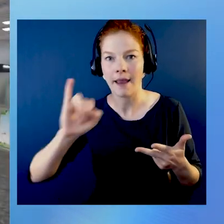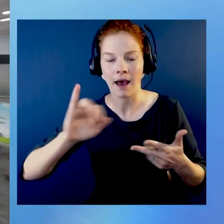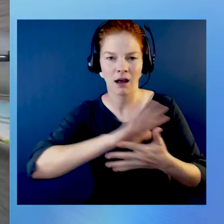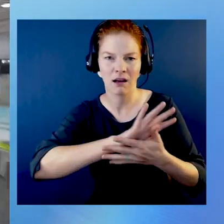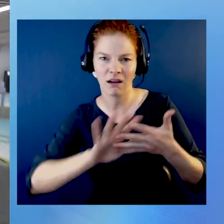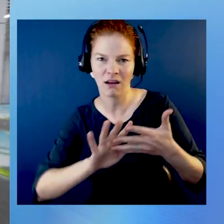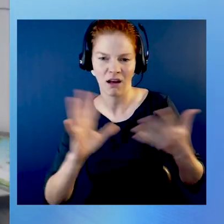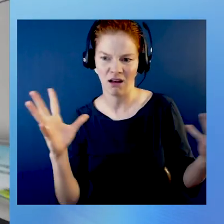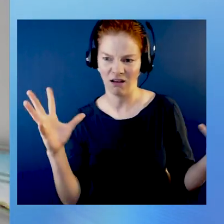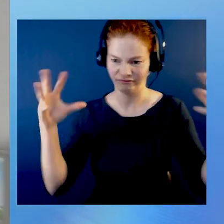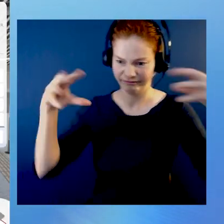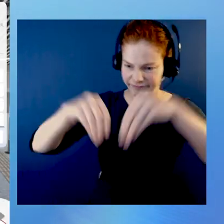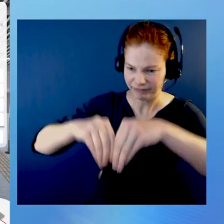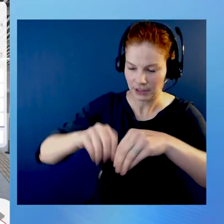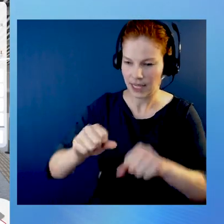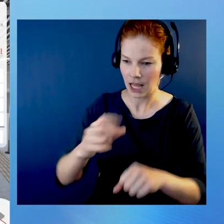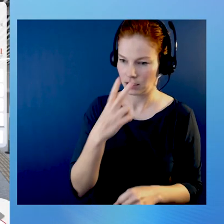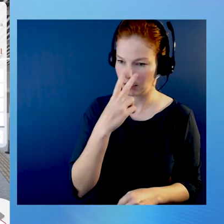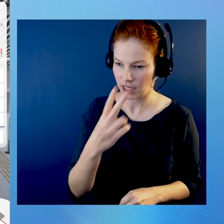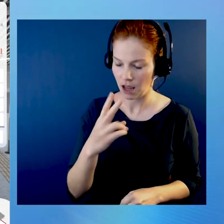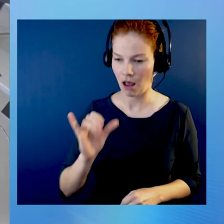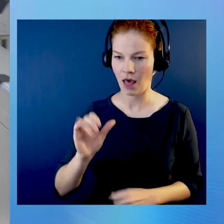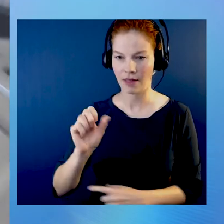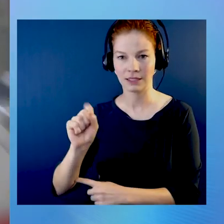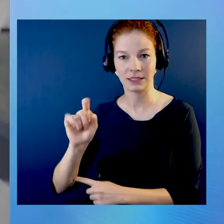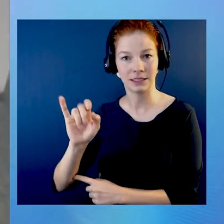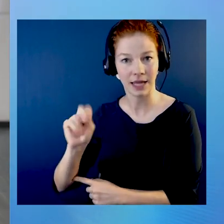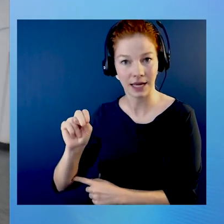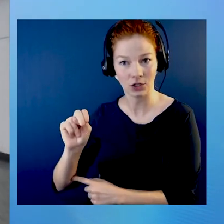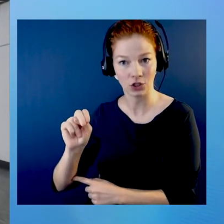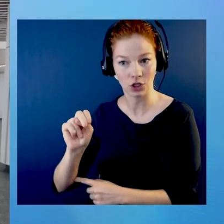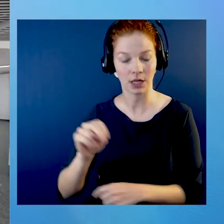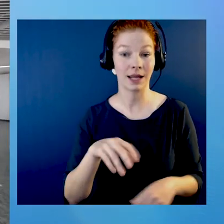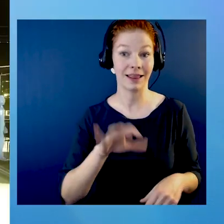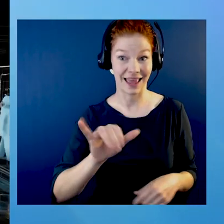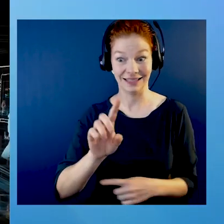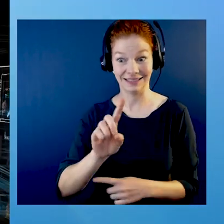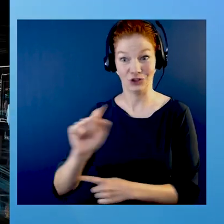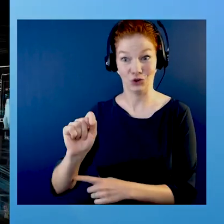realize the close integration of the station and the Digital Twin space and making